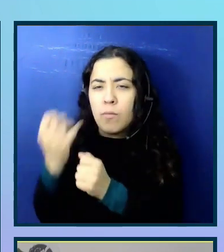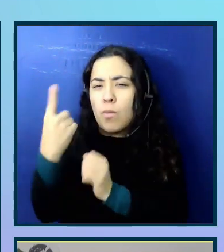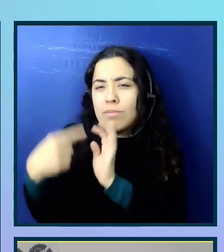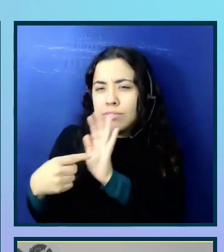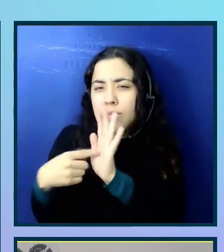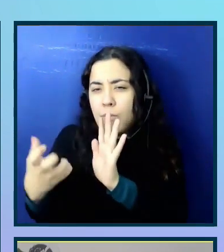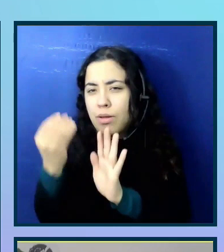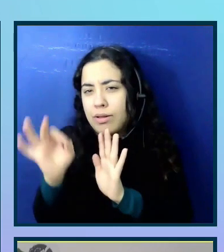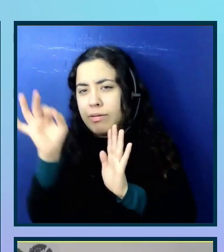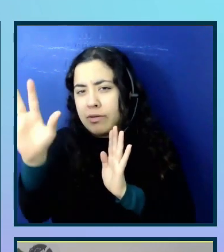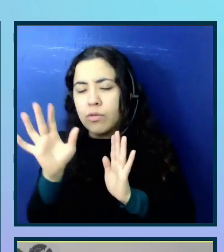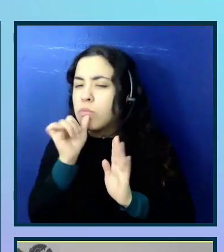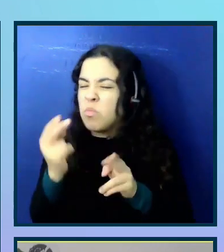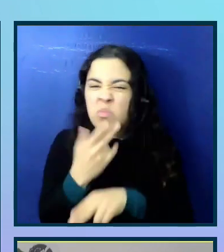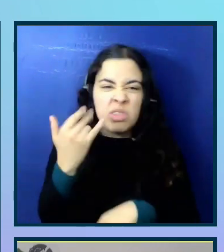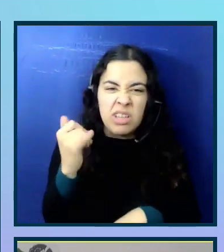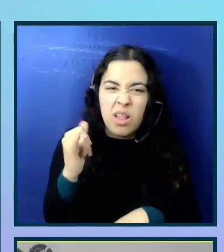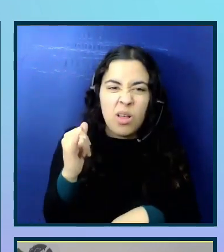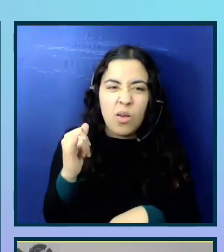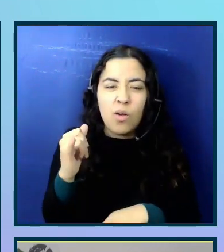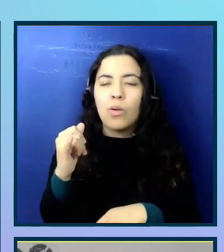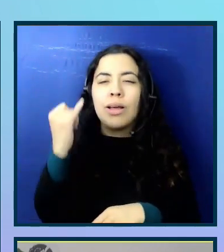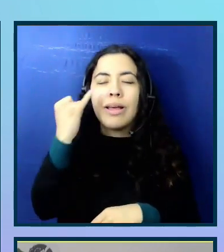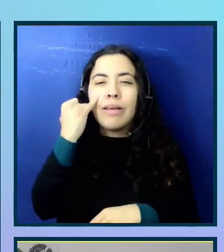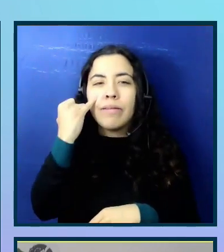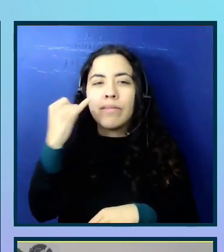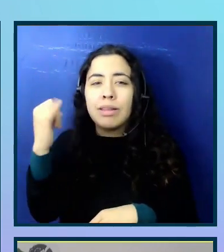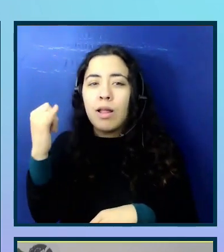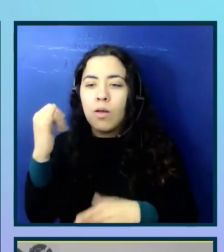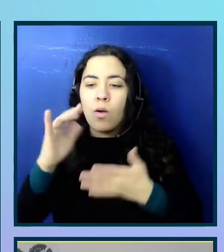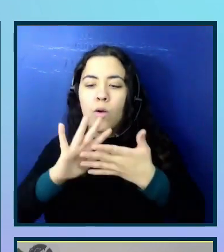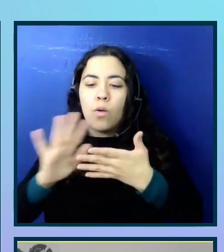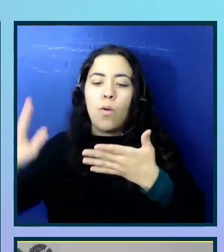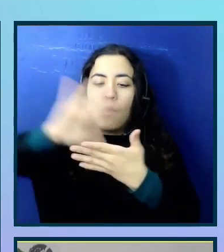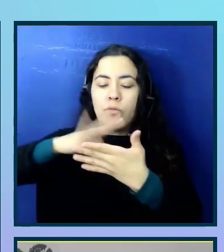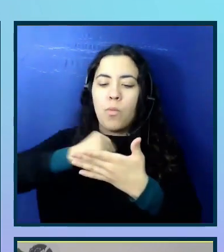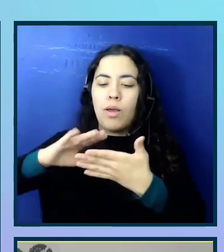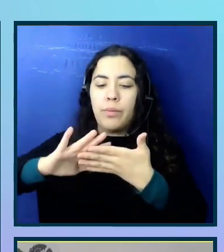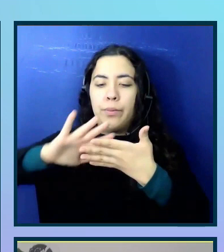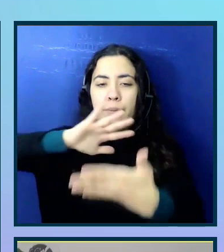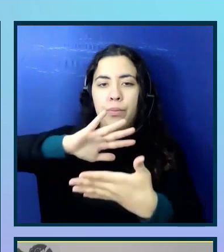I should not use that yellow as text on a white background, but I can pair it with a darker gray for instance.